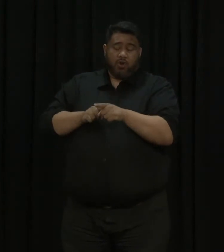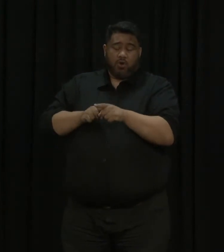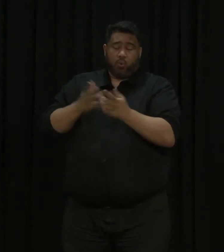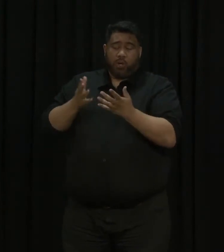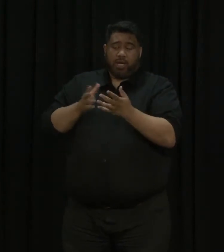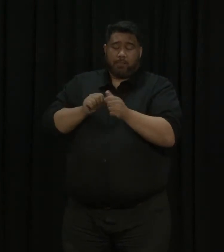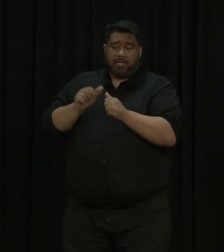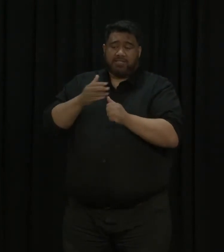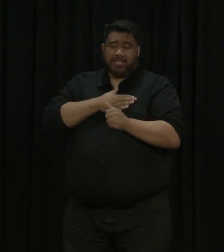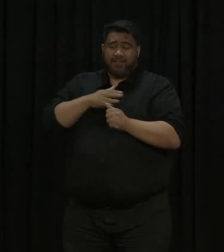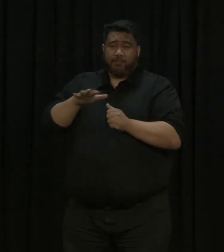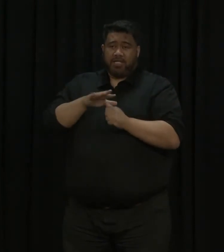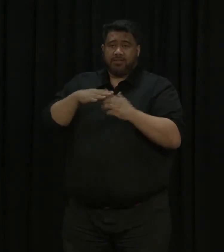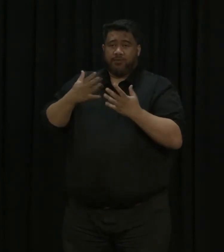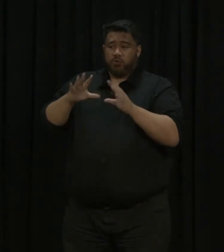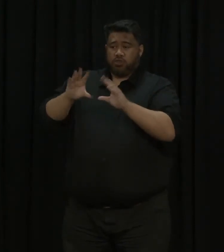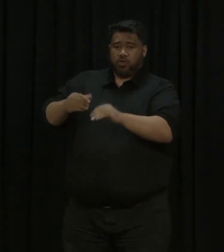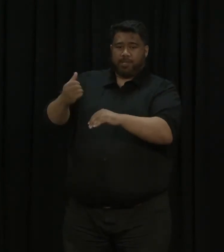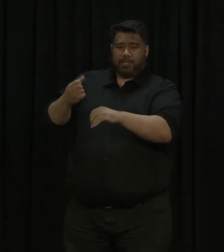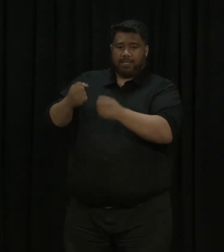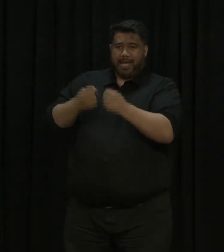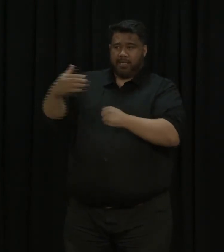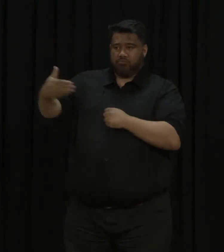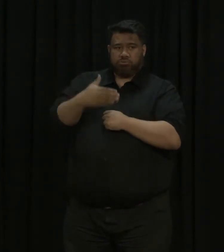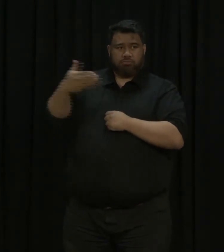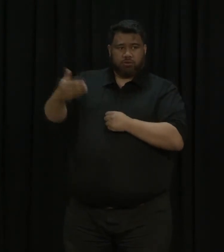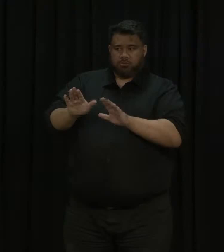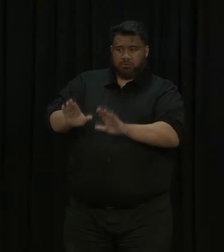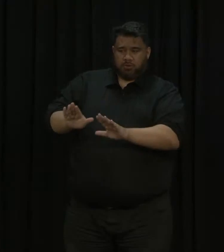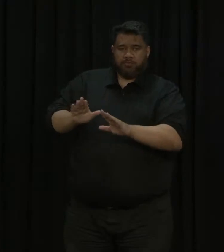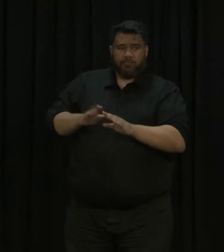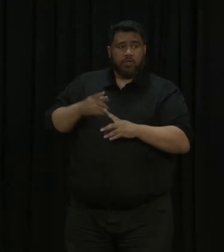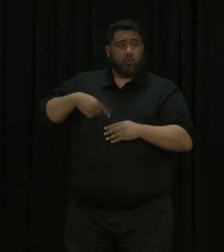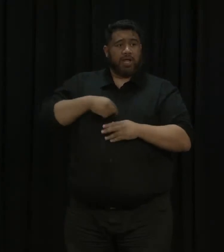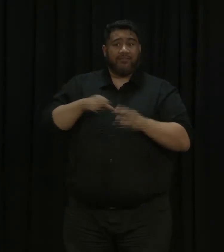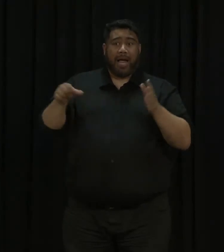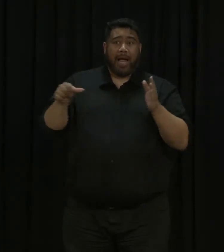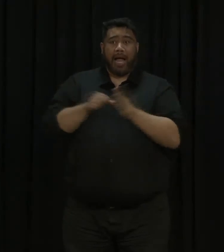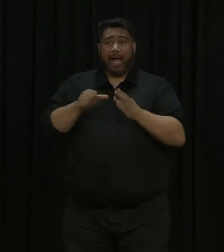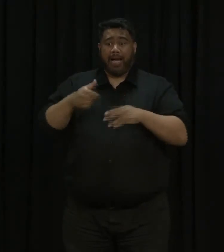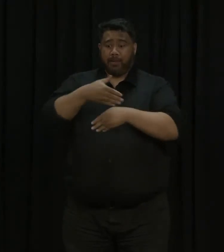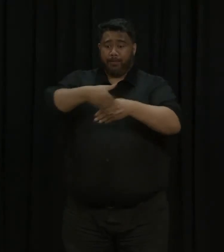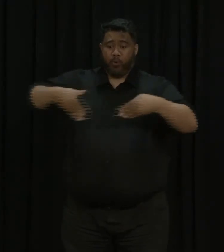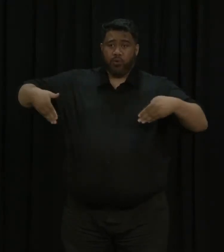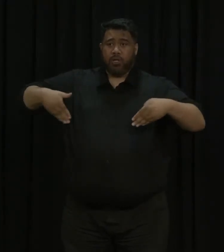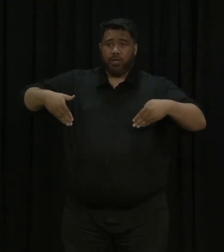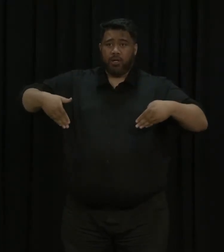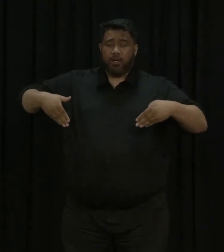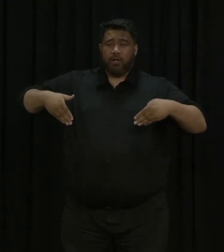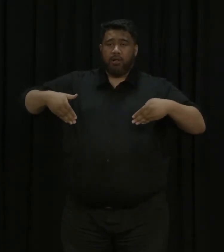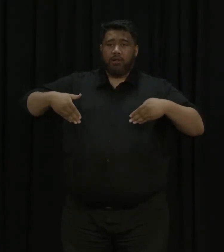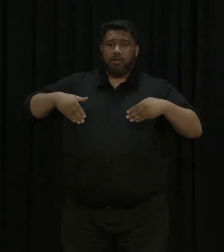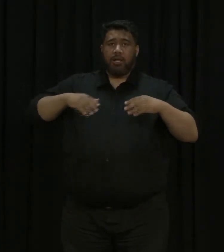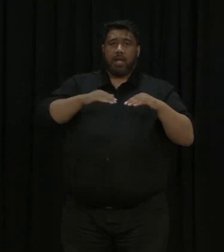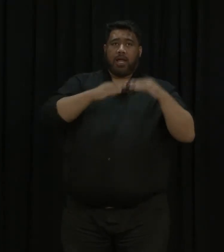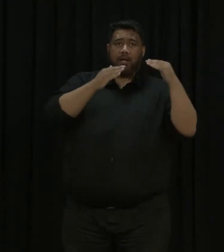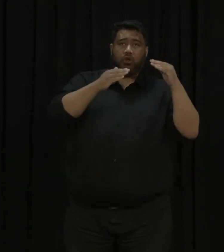now, so where police set up their checkpoints, that is